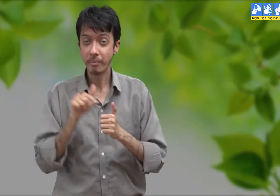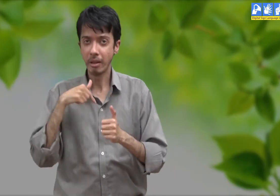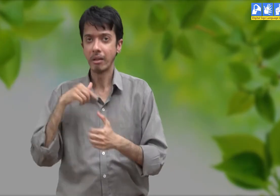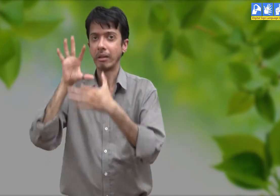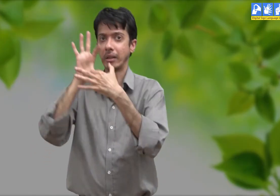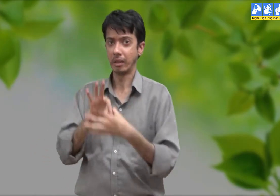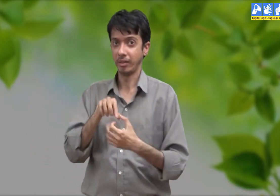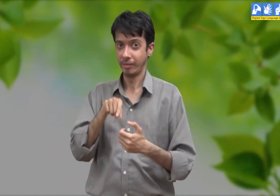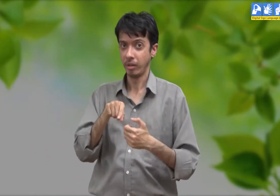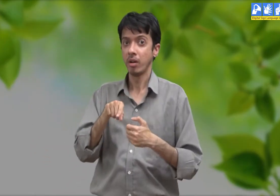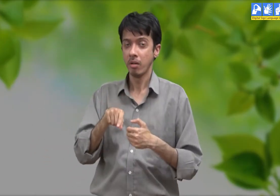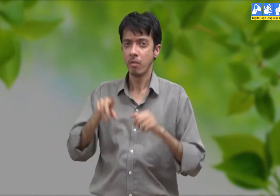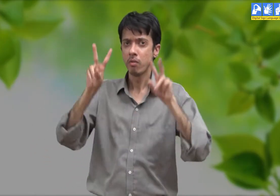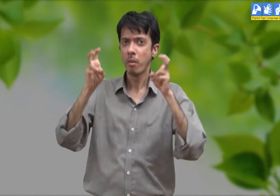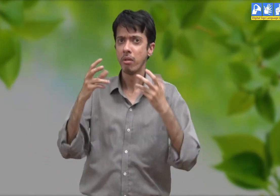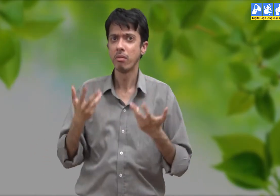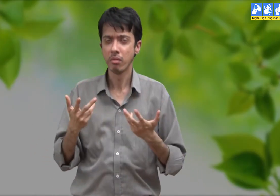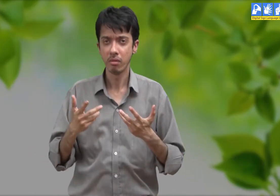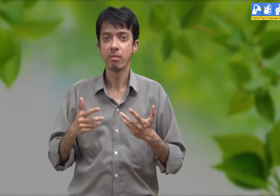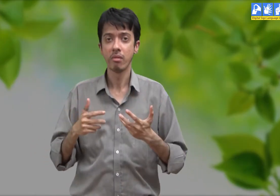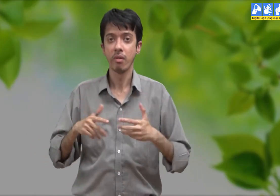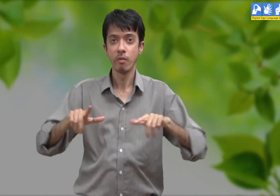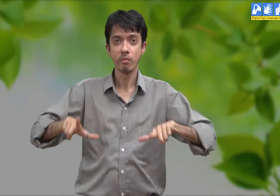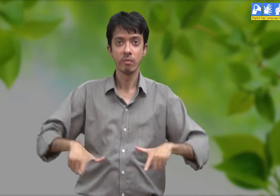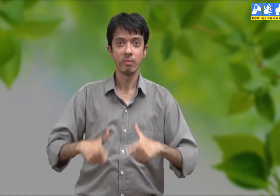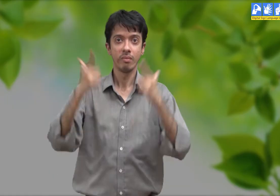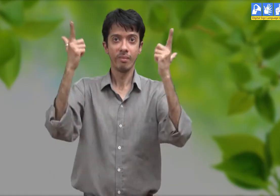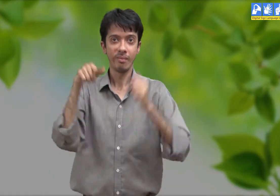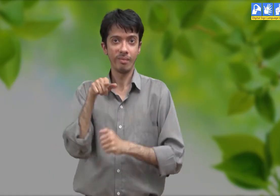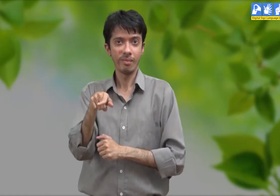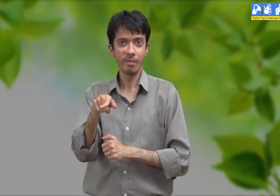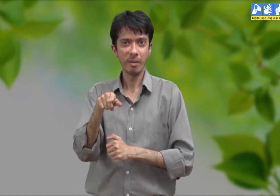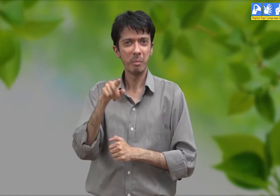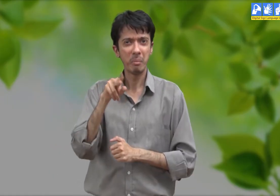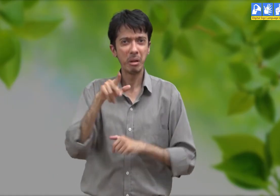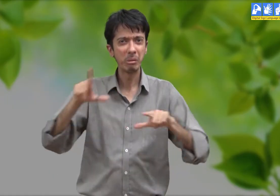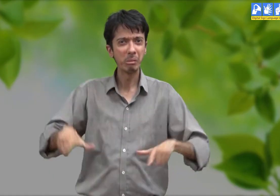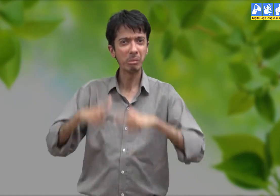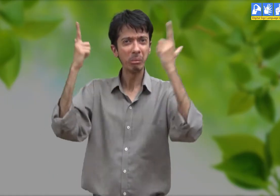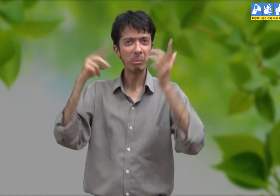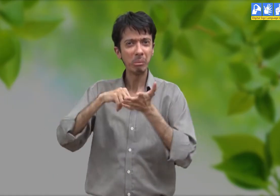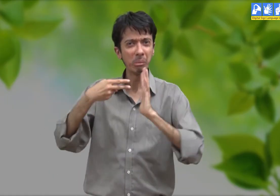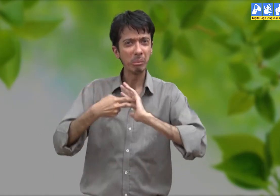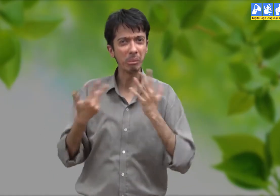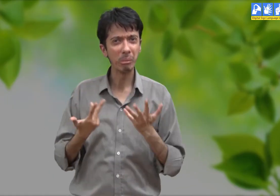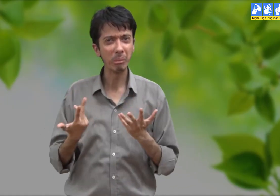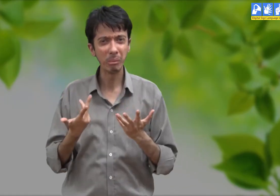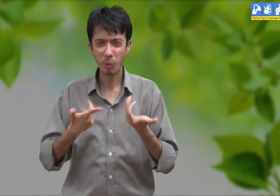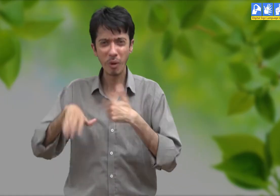This was the example of the stakeholder. Now let us understand the forest stakeholders.